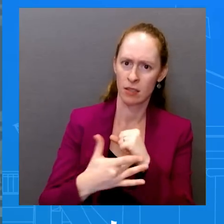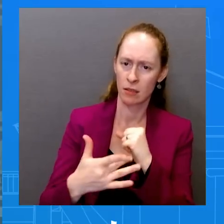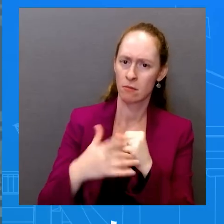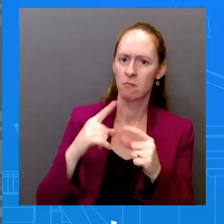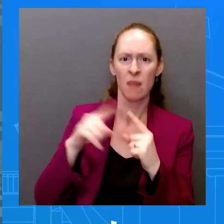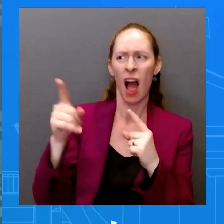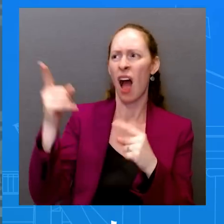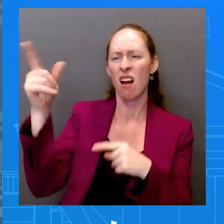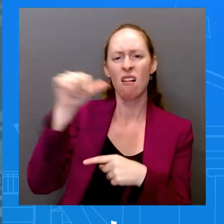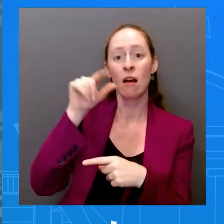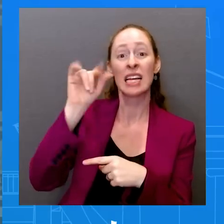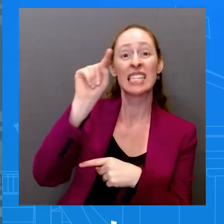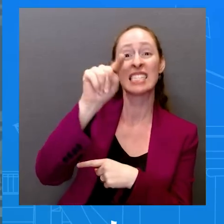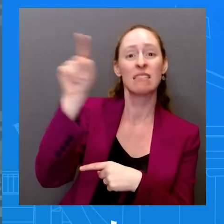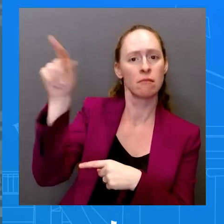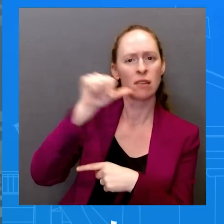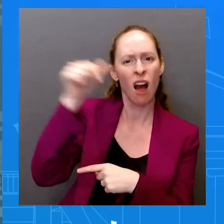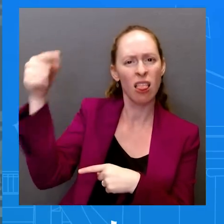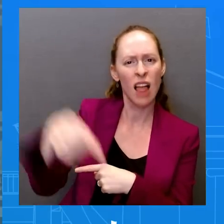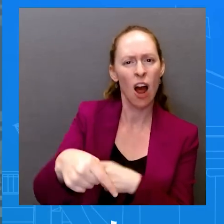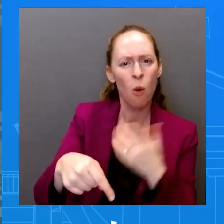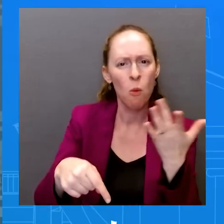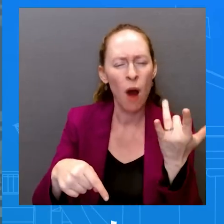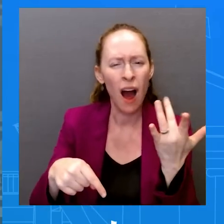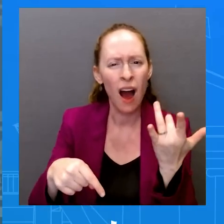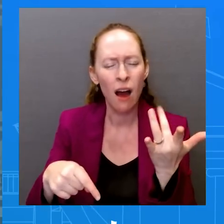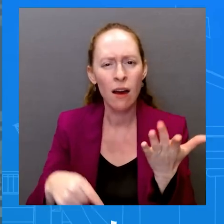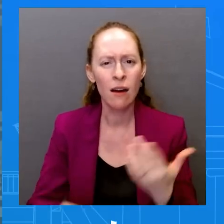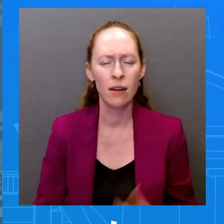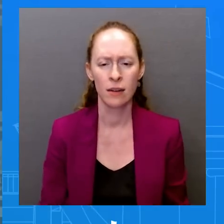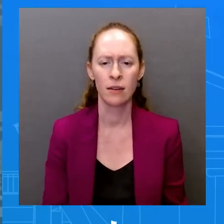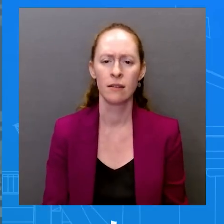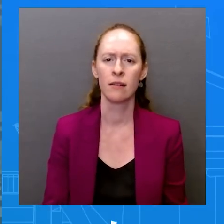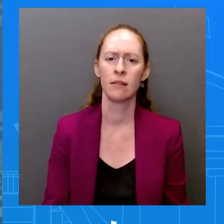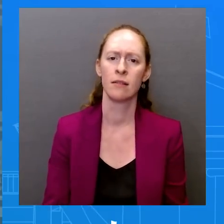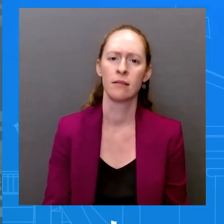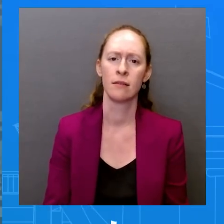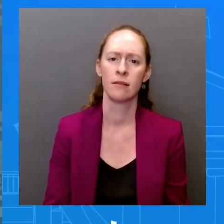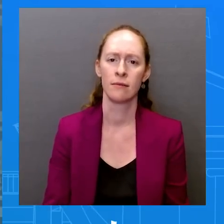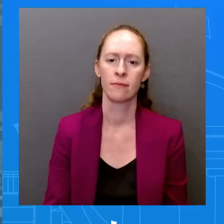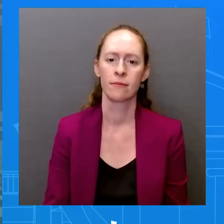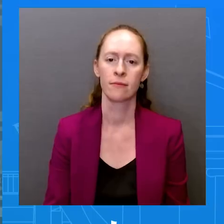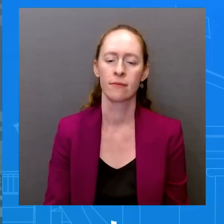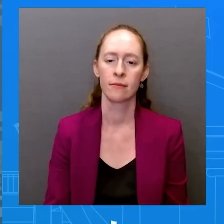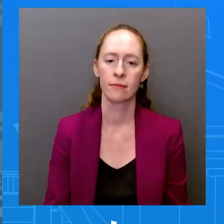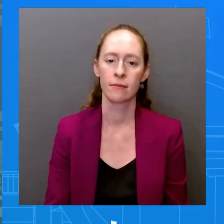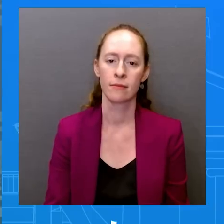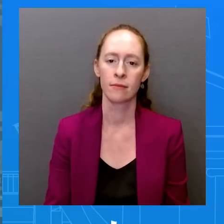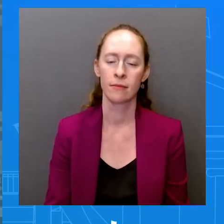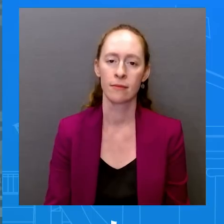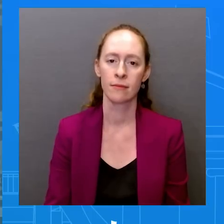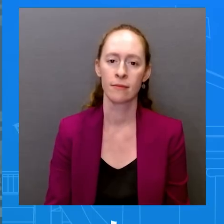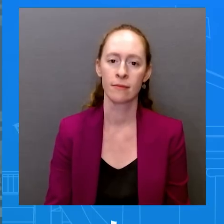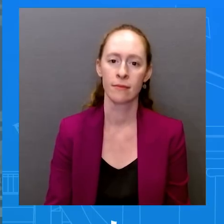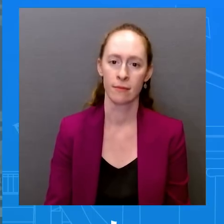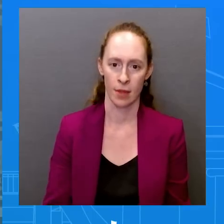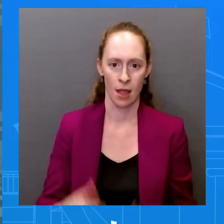the largest tech meeting -- convening that we have had at the White House since the be- --